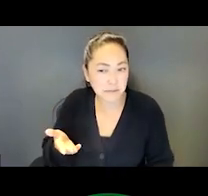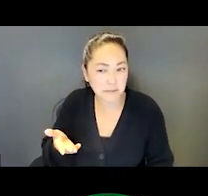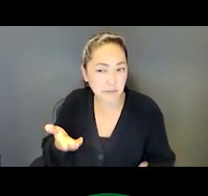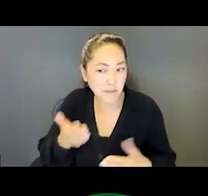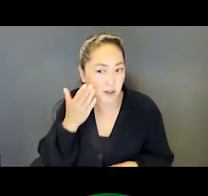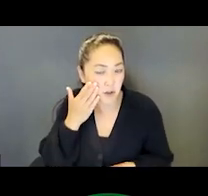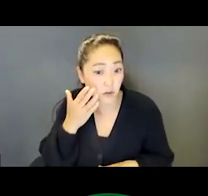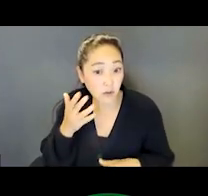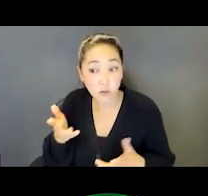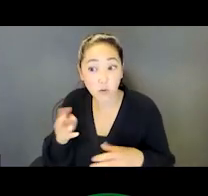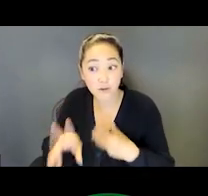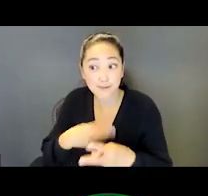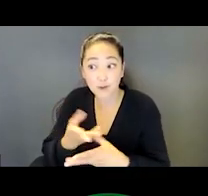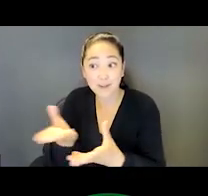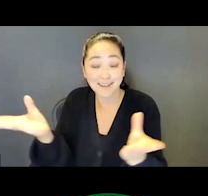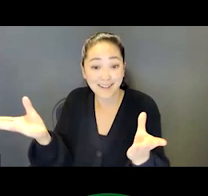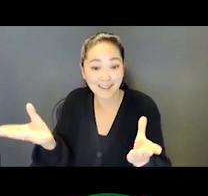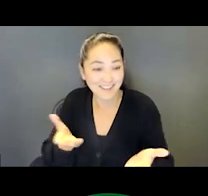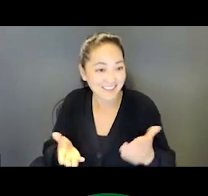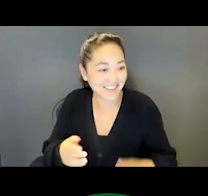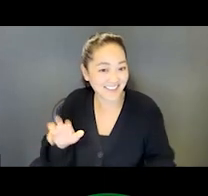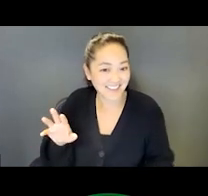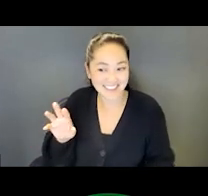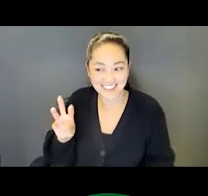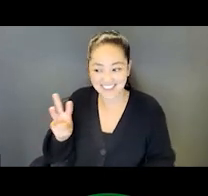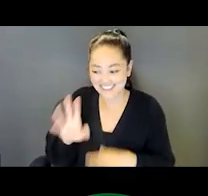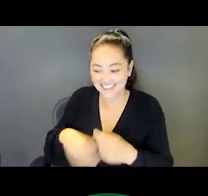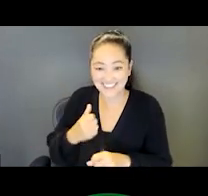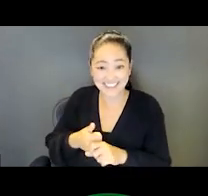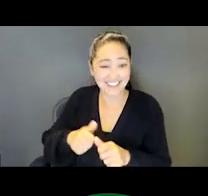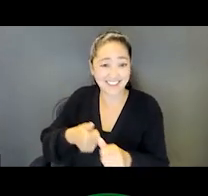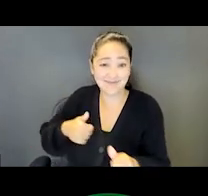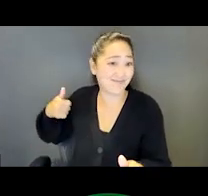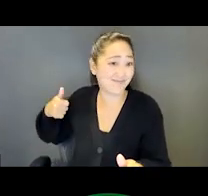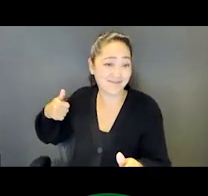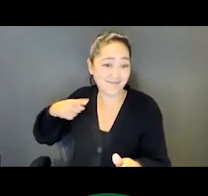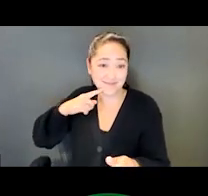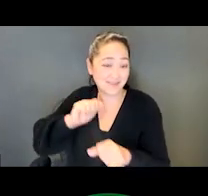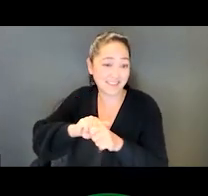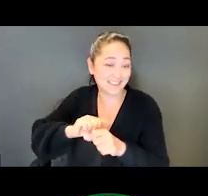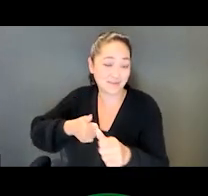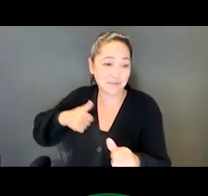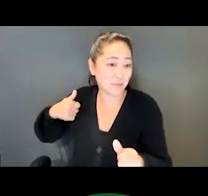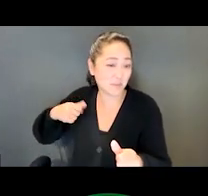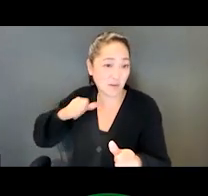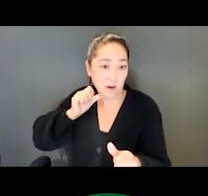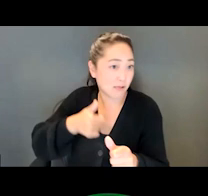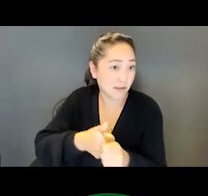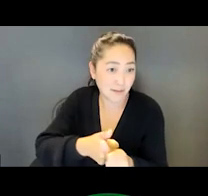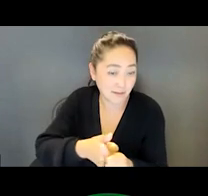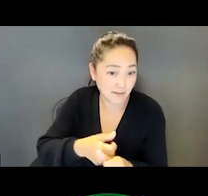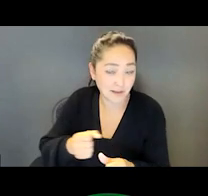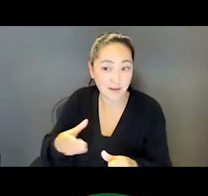So we deal with what we have up here. And more time over time. We're having these new